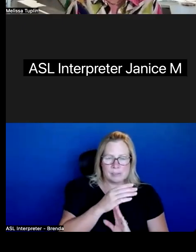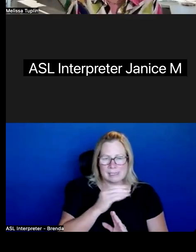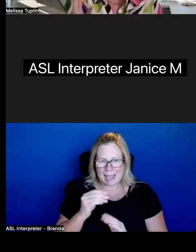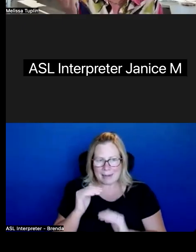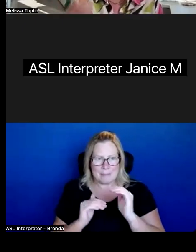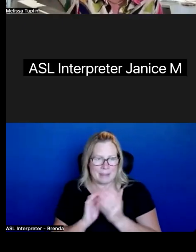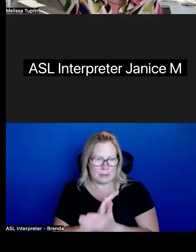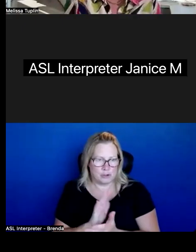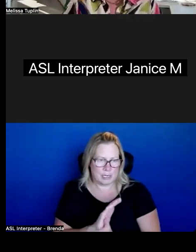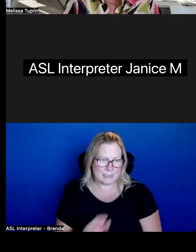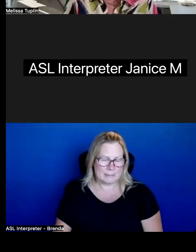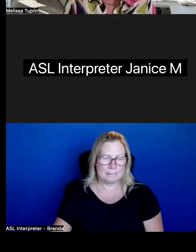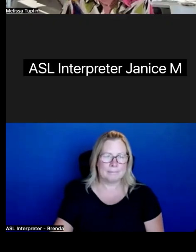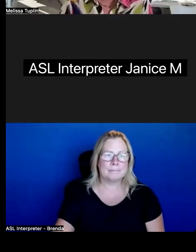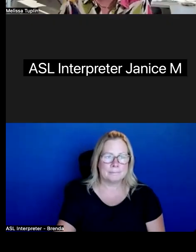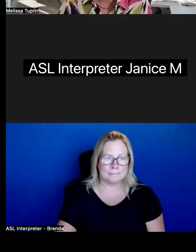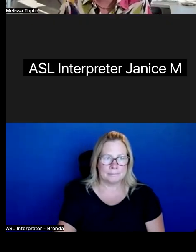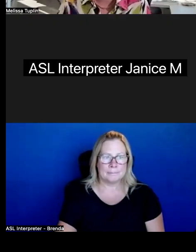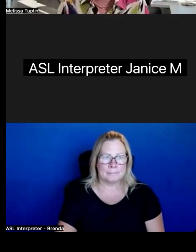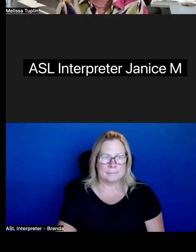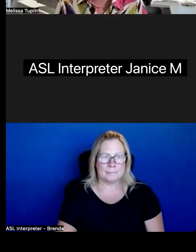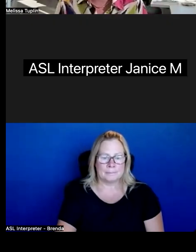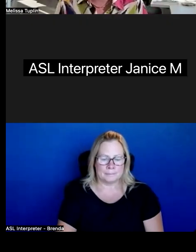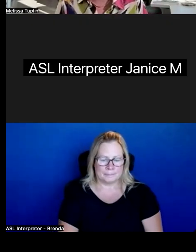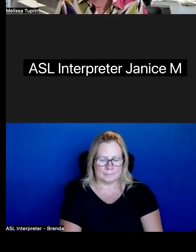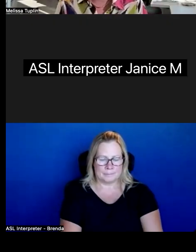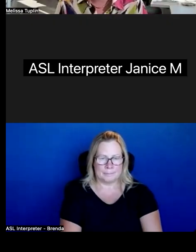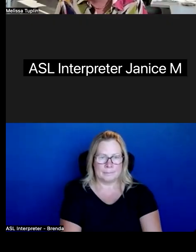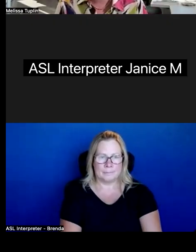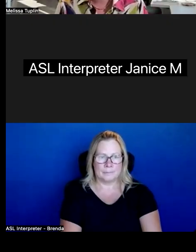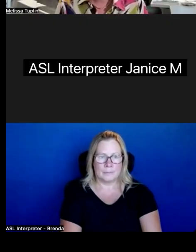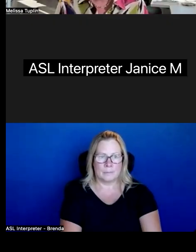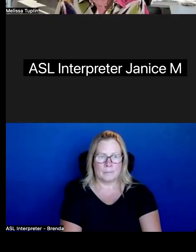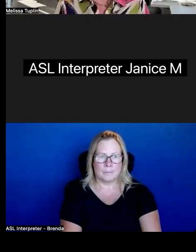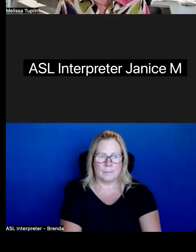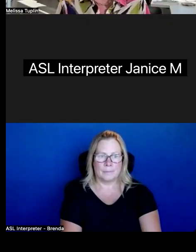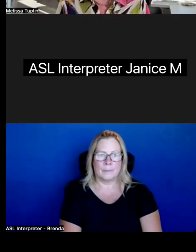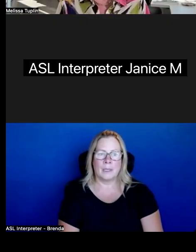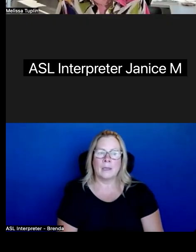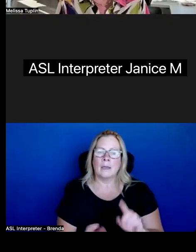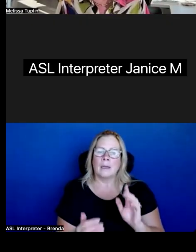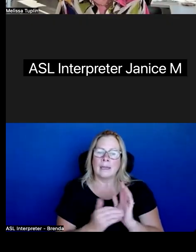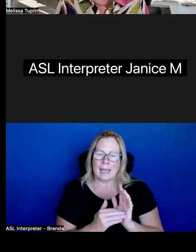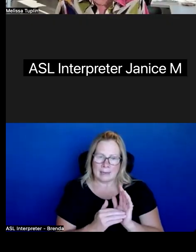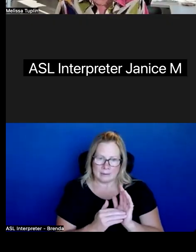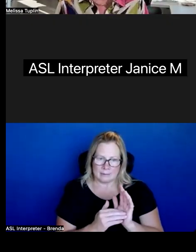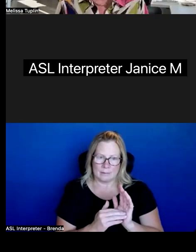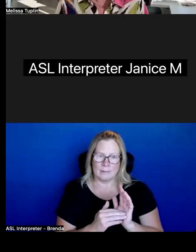And the same deal for the programming form as the financial forms. If you do not have